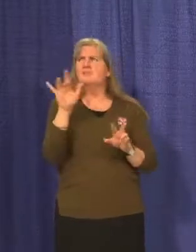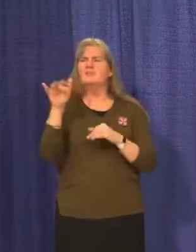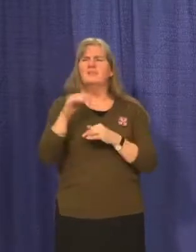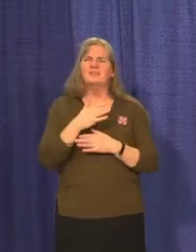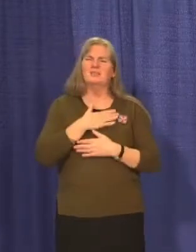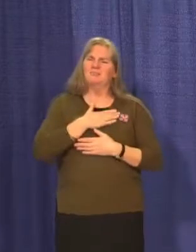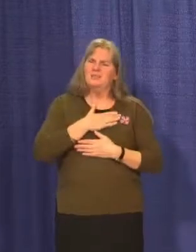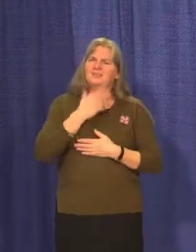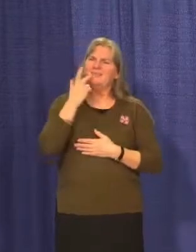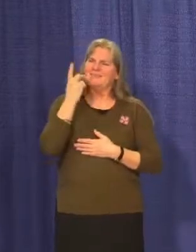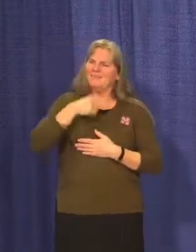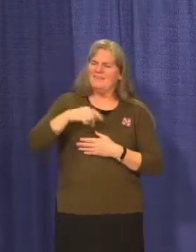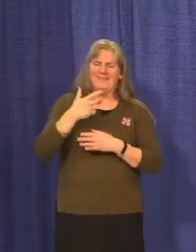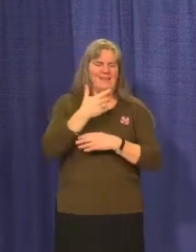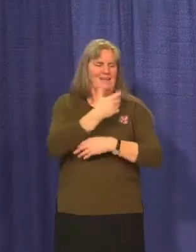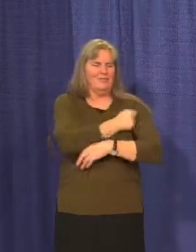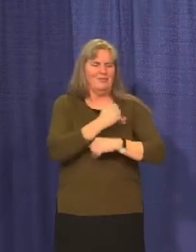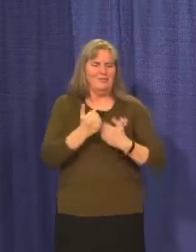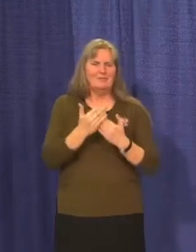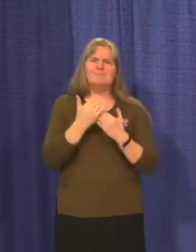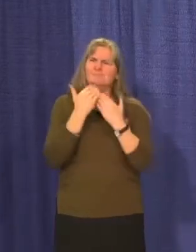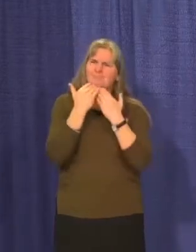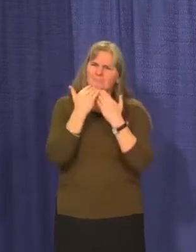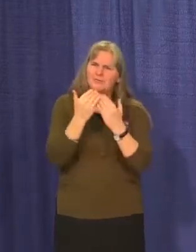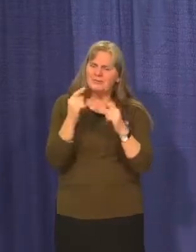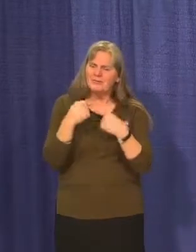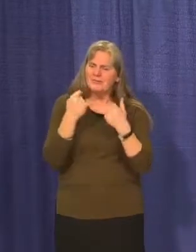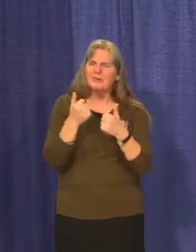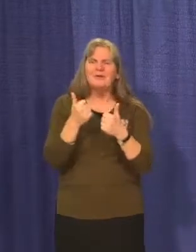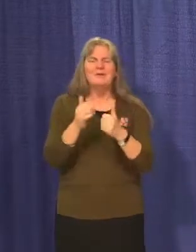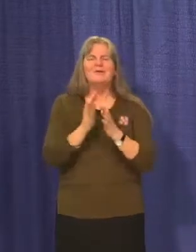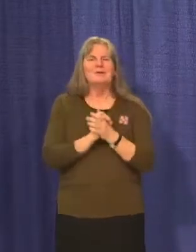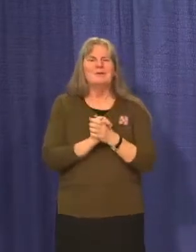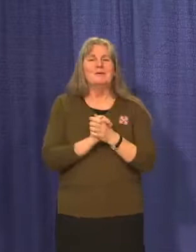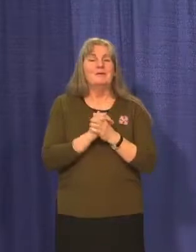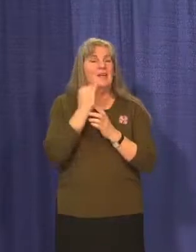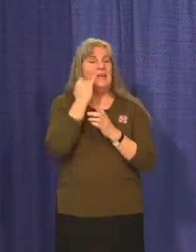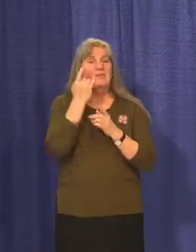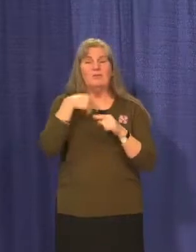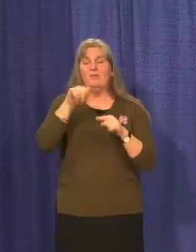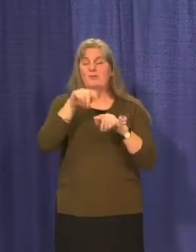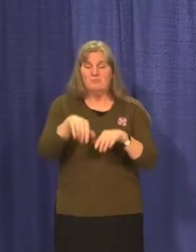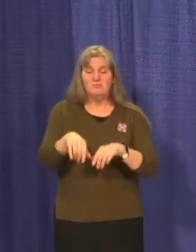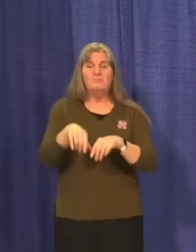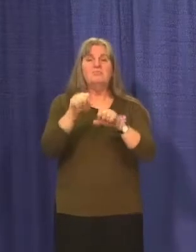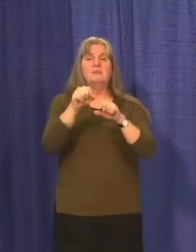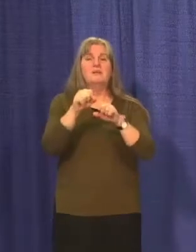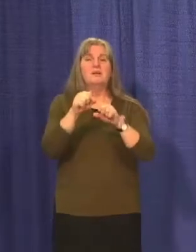I am very pleased with the progress of the campaign so far, and if people step up, we will